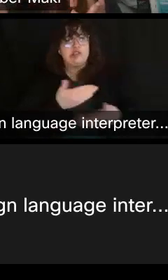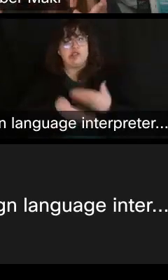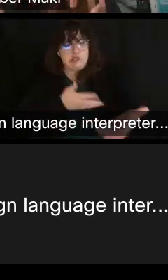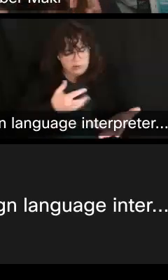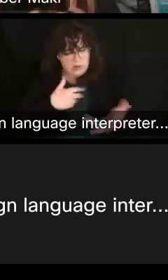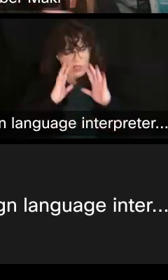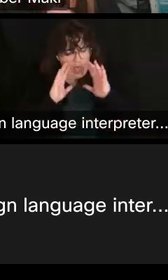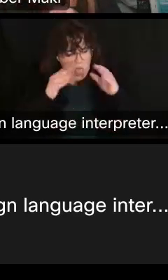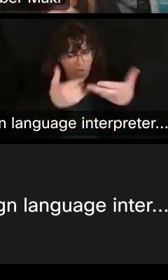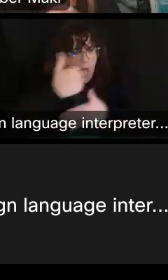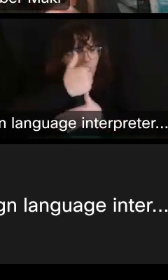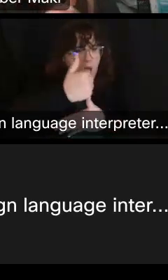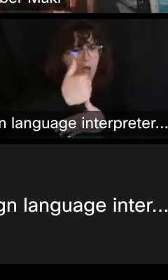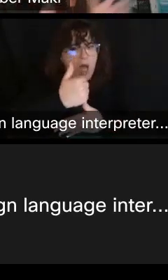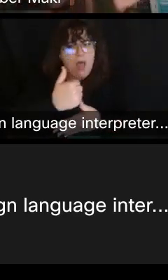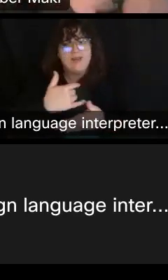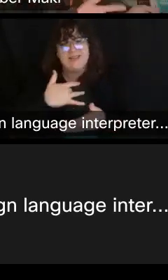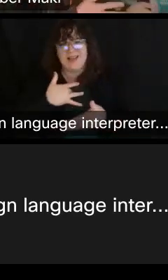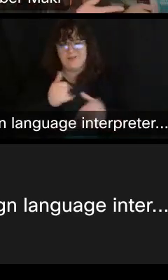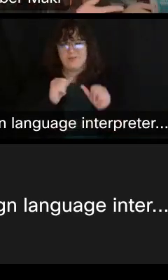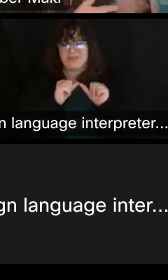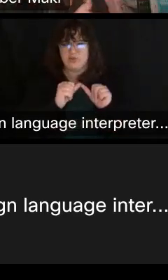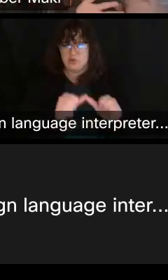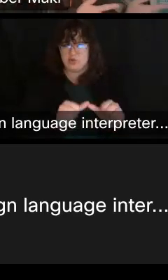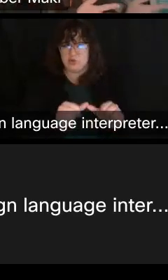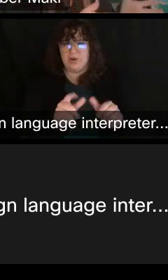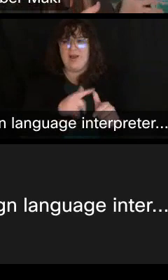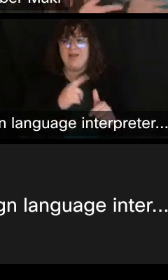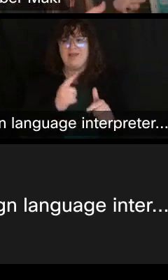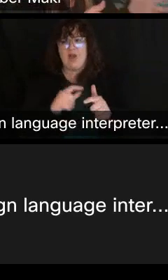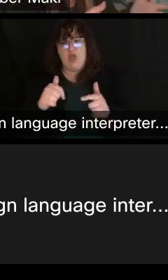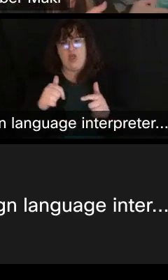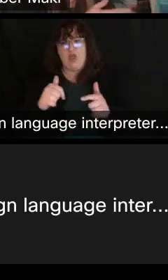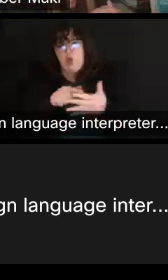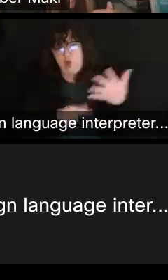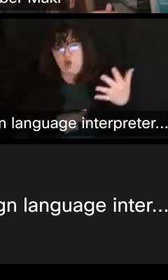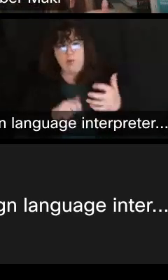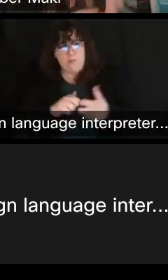reinforce it, and then we end up ignoring kind of what might be the root cause of it.